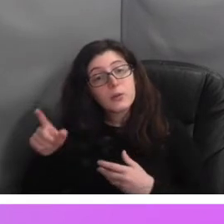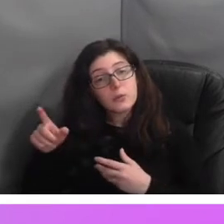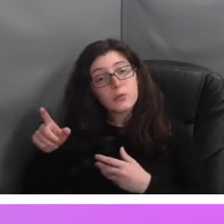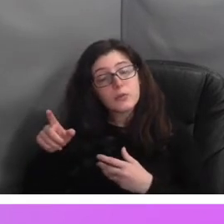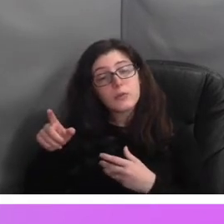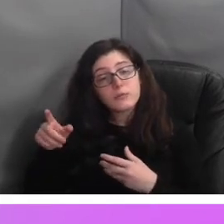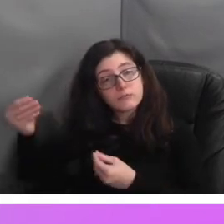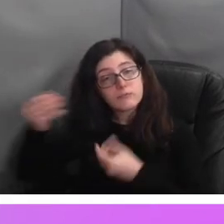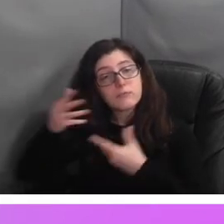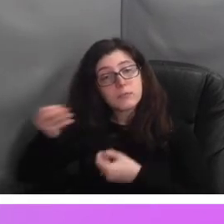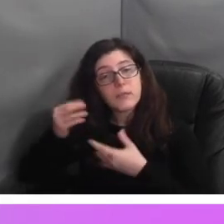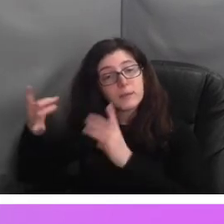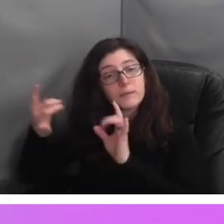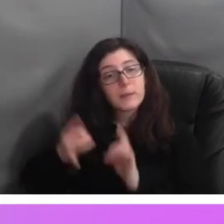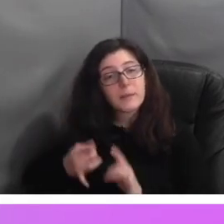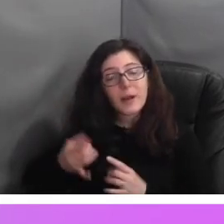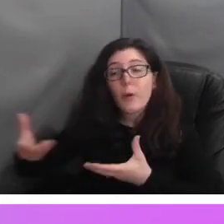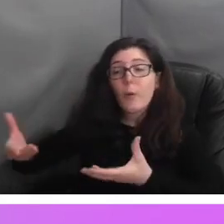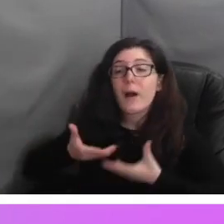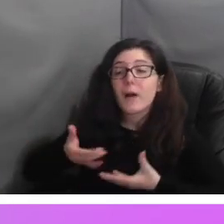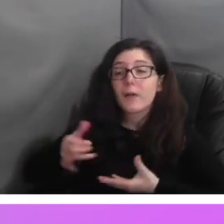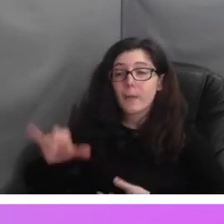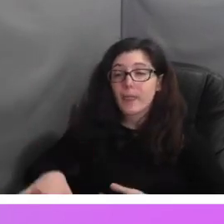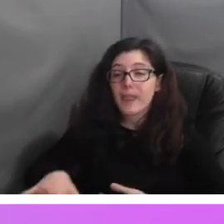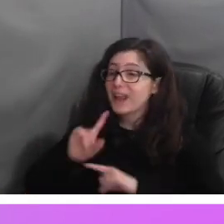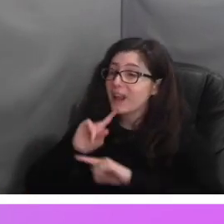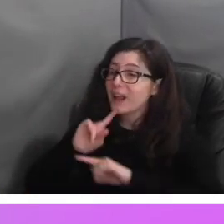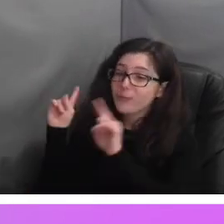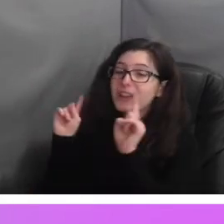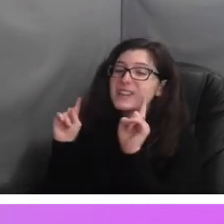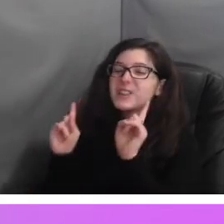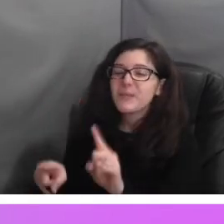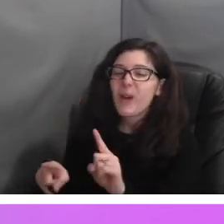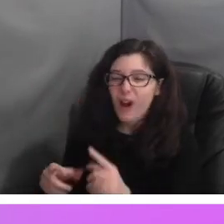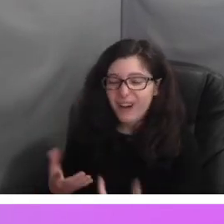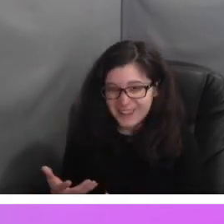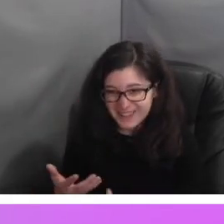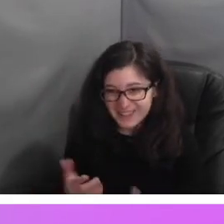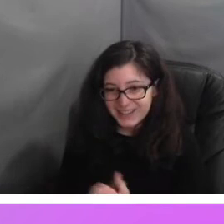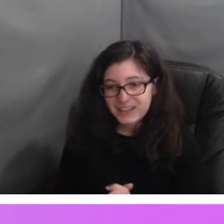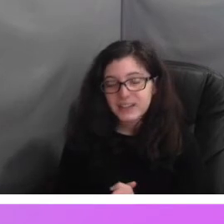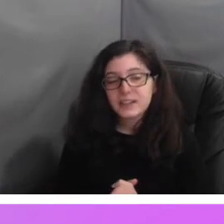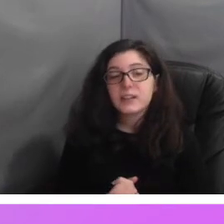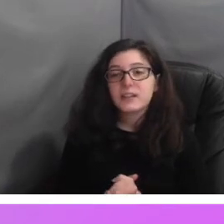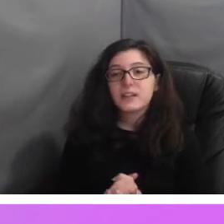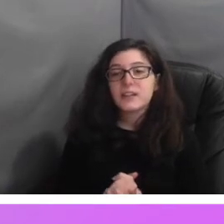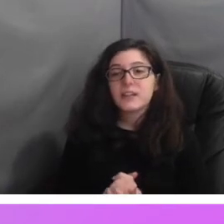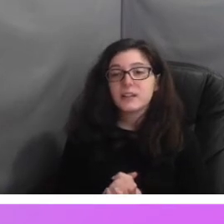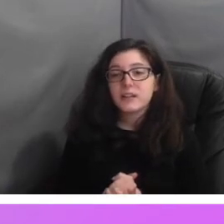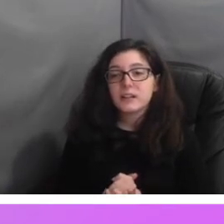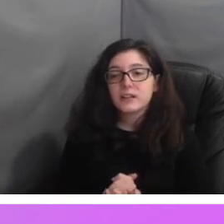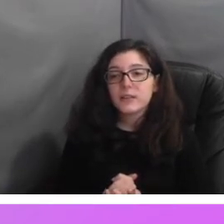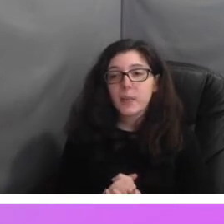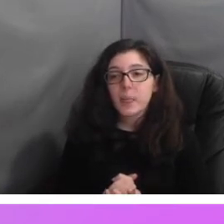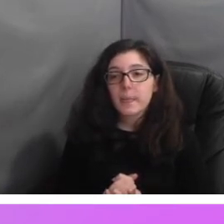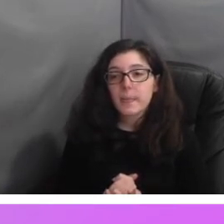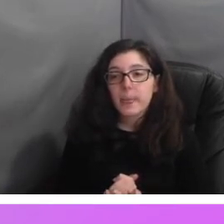welcome it and respond . The sending the feedback to an anonymous email address